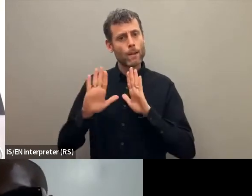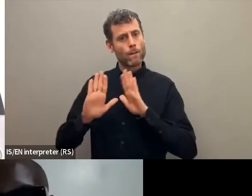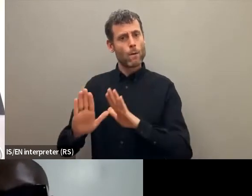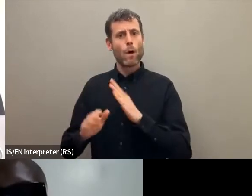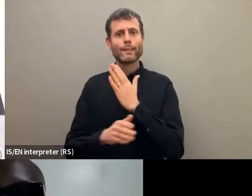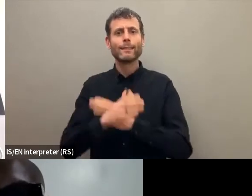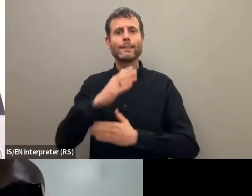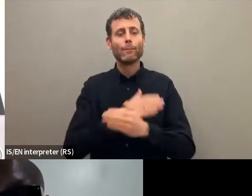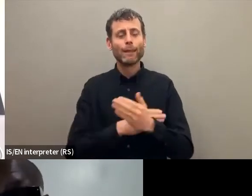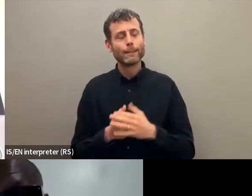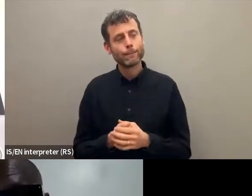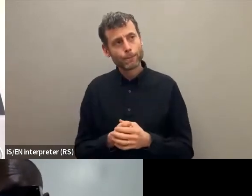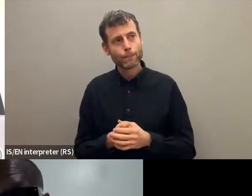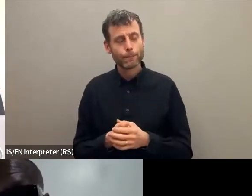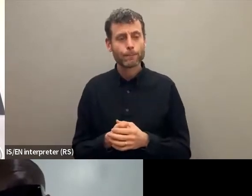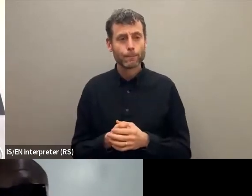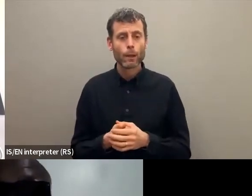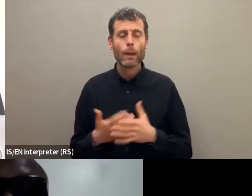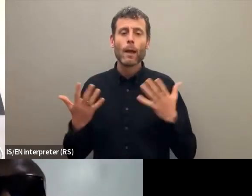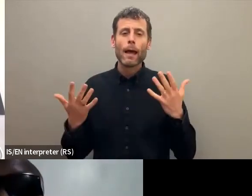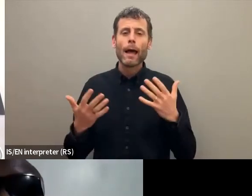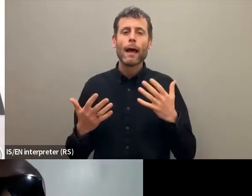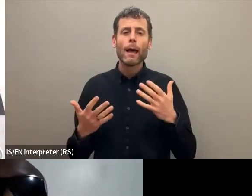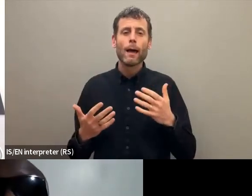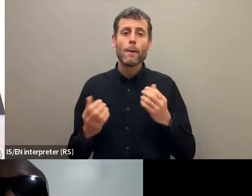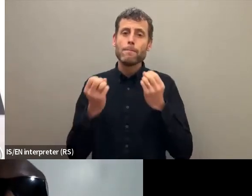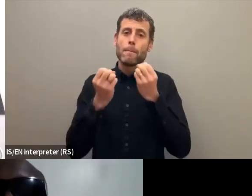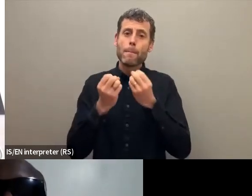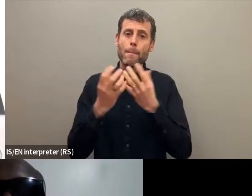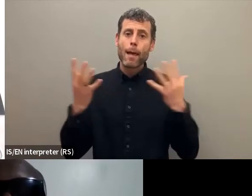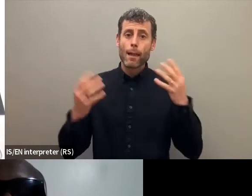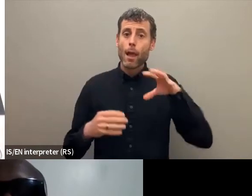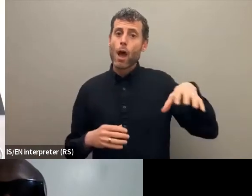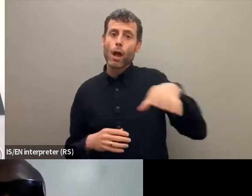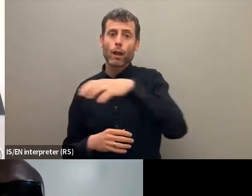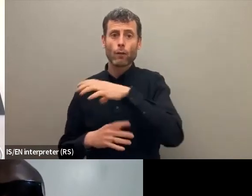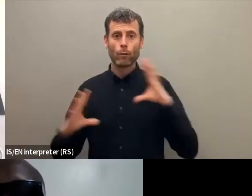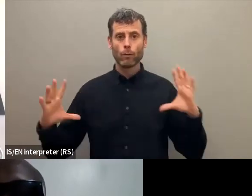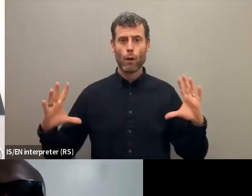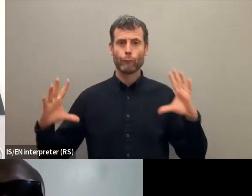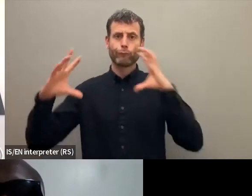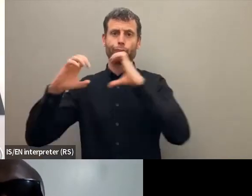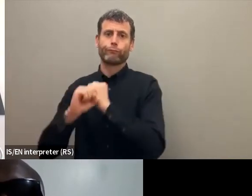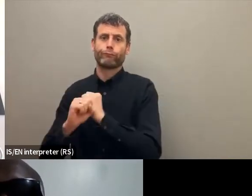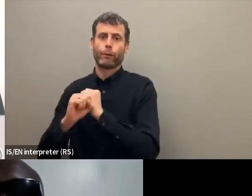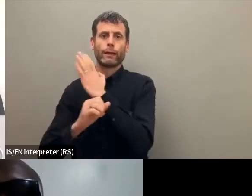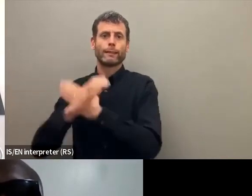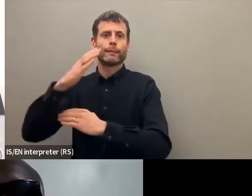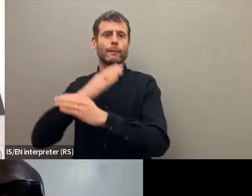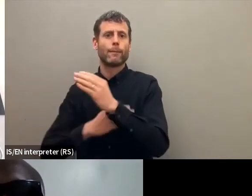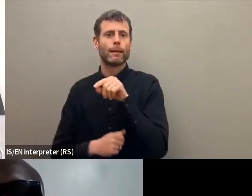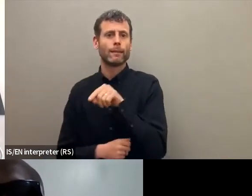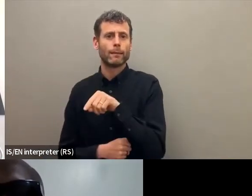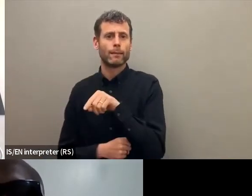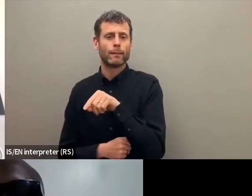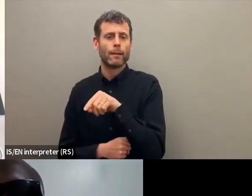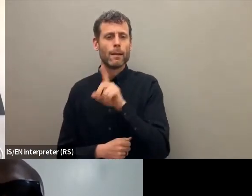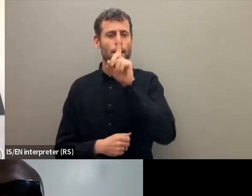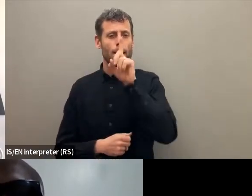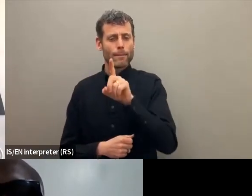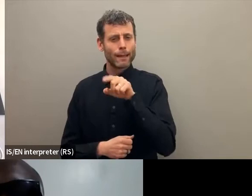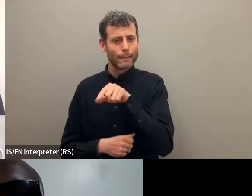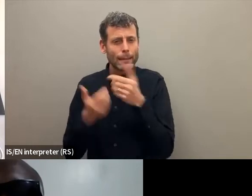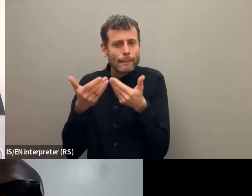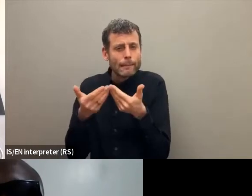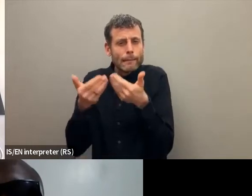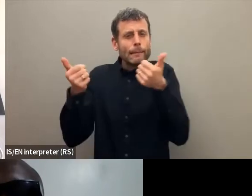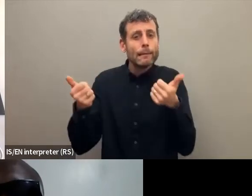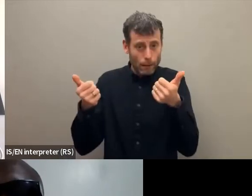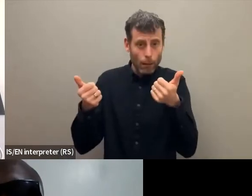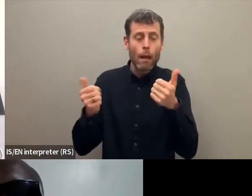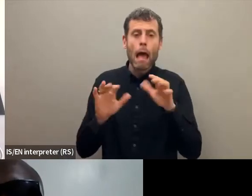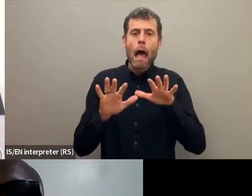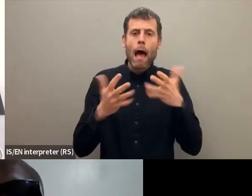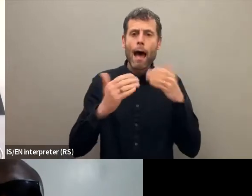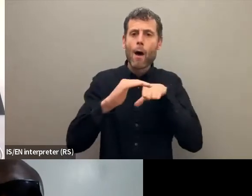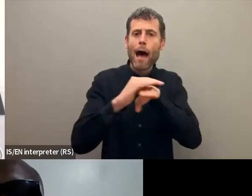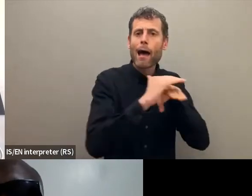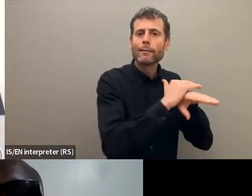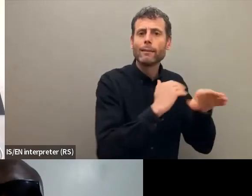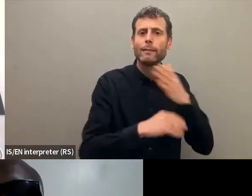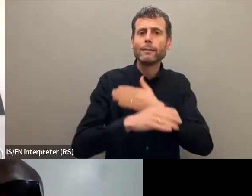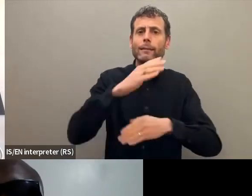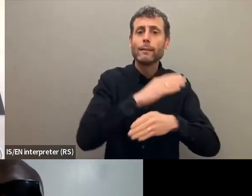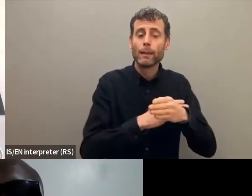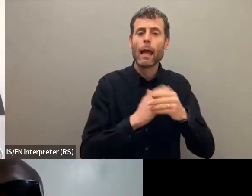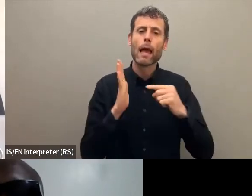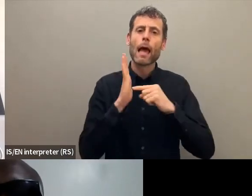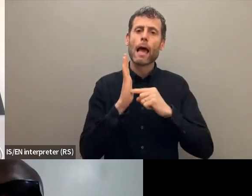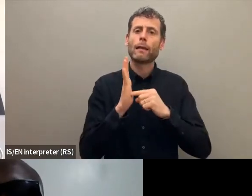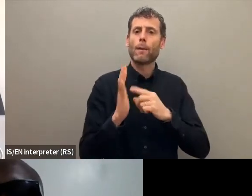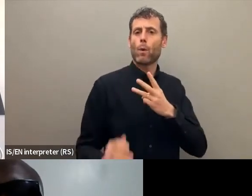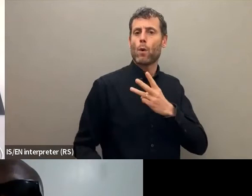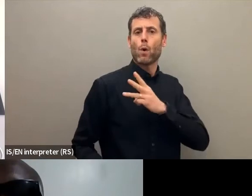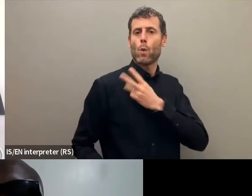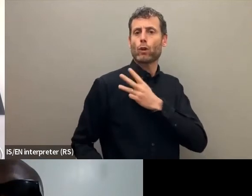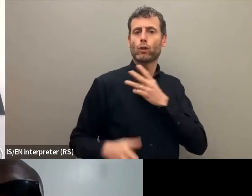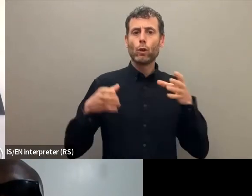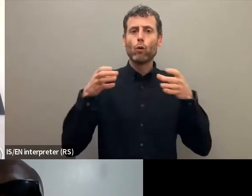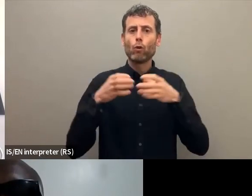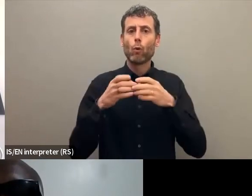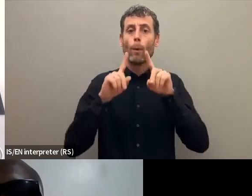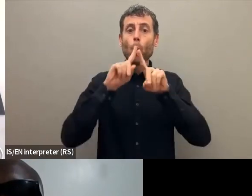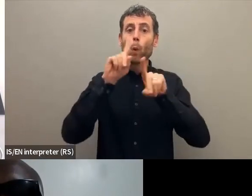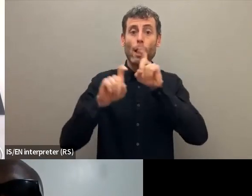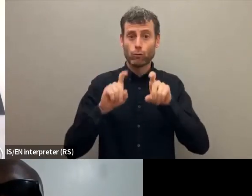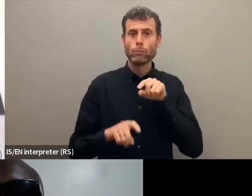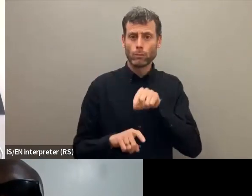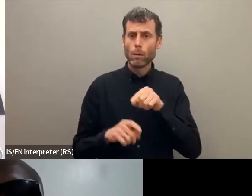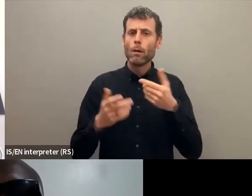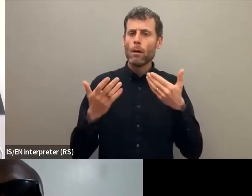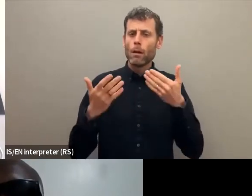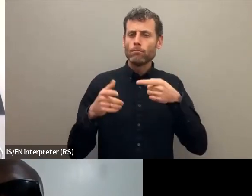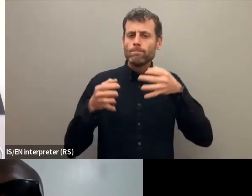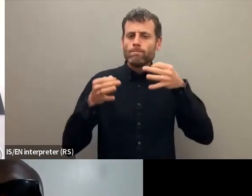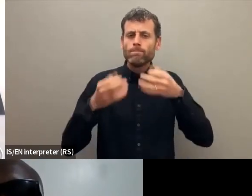Elizabeth Lockwood: responsible for monitoring the insurance strategy indicators and the corresponding Sustainable Development Goal indicators and 20 of those 36 countries were represented in our responses some key findings from these responses.